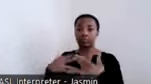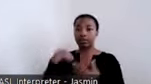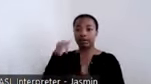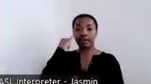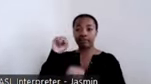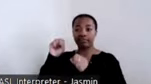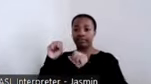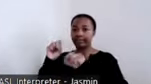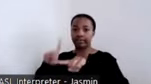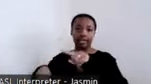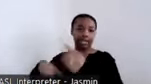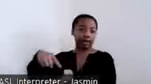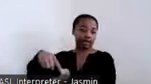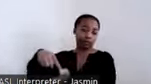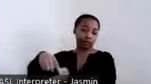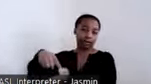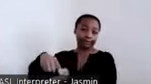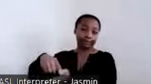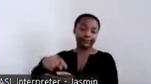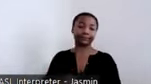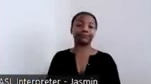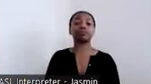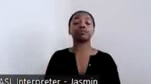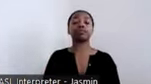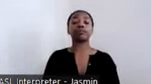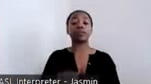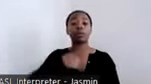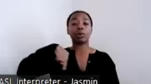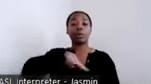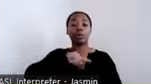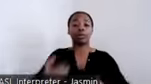Through a variety of mechanisms, we provide funding and other resources to